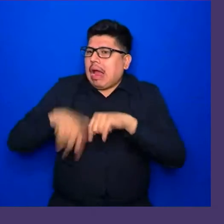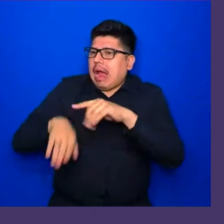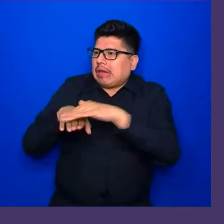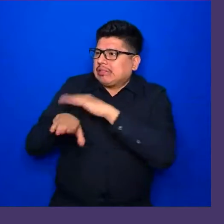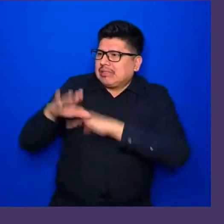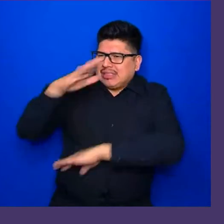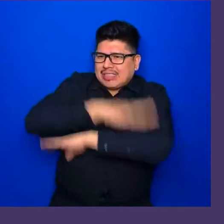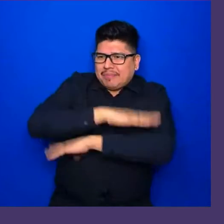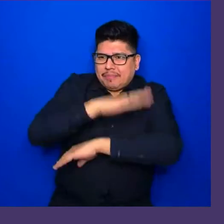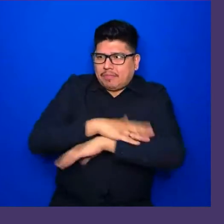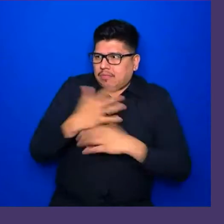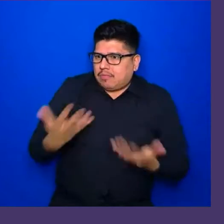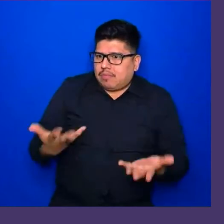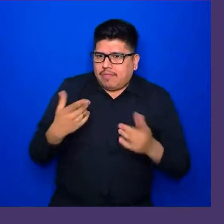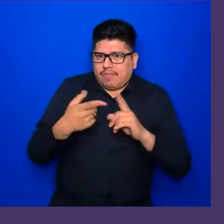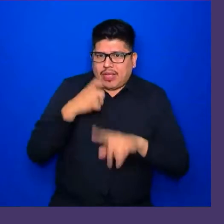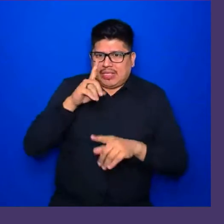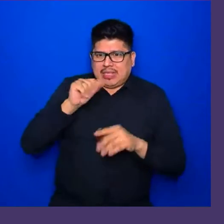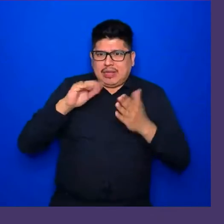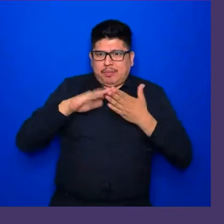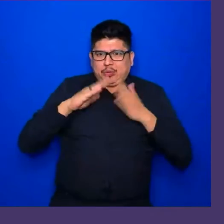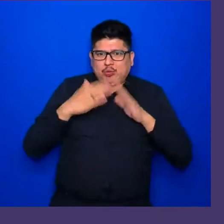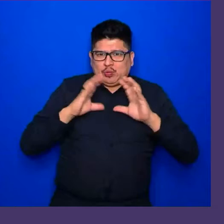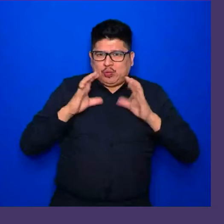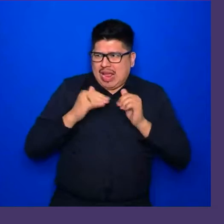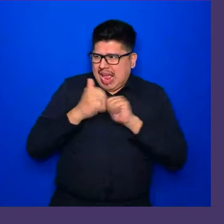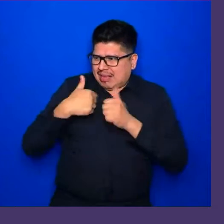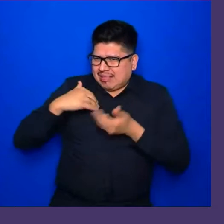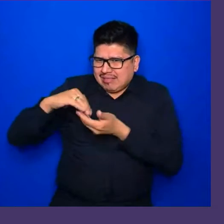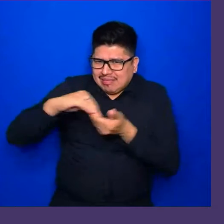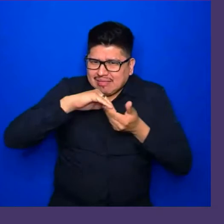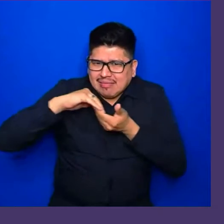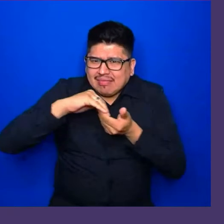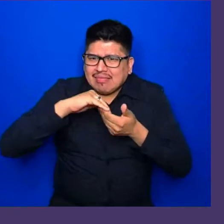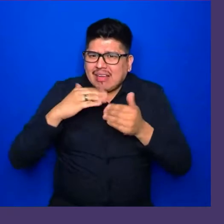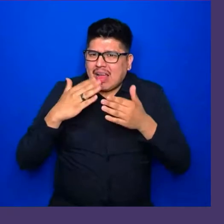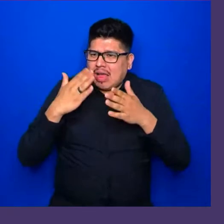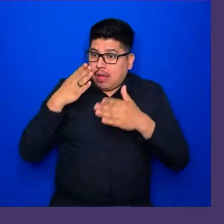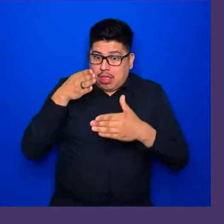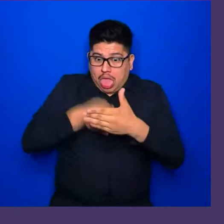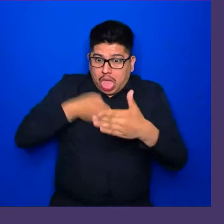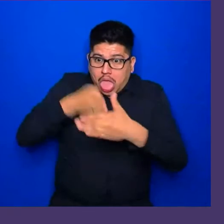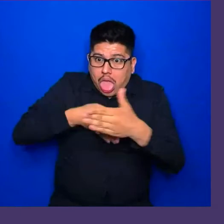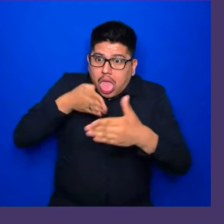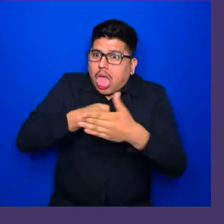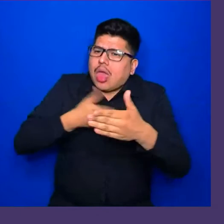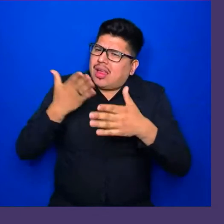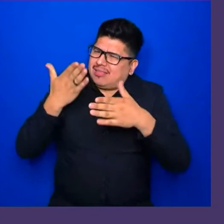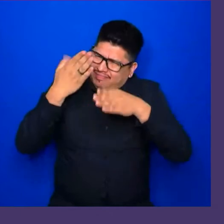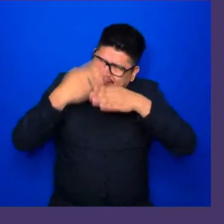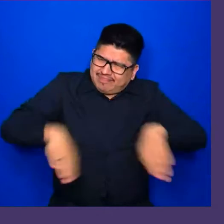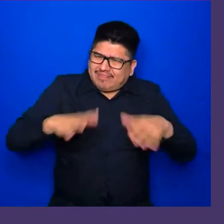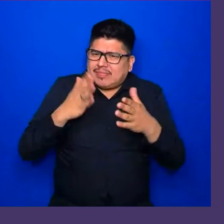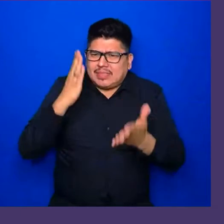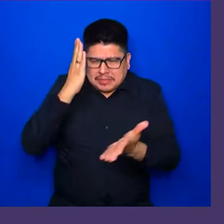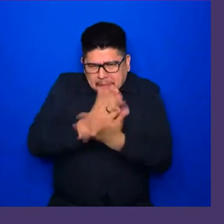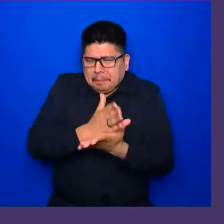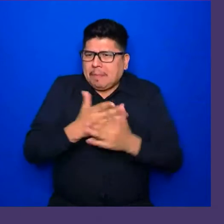break down those barriers, and bring up a seat to the table and share our authentic voice? That's the really important part.